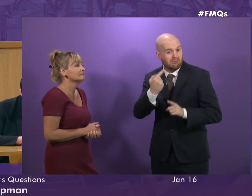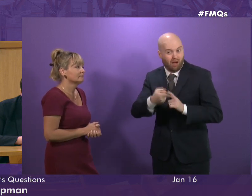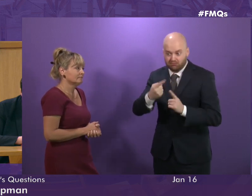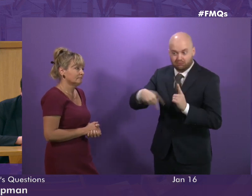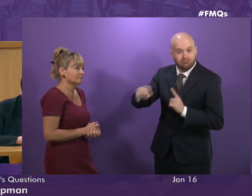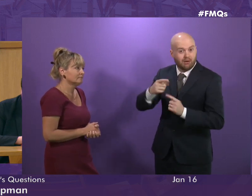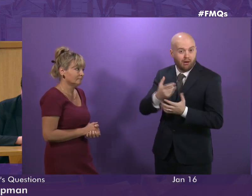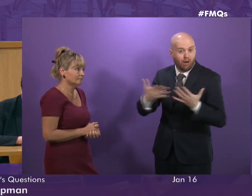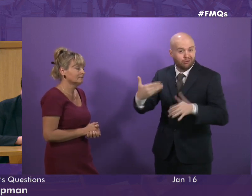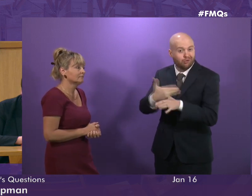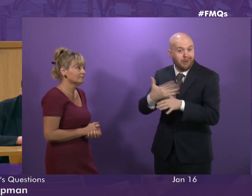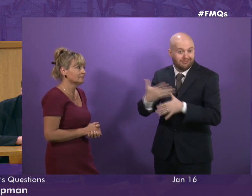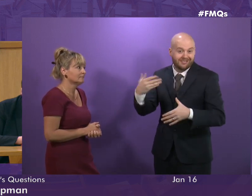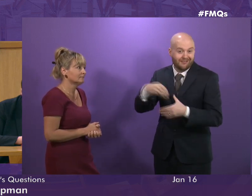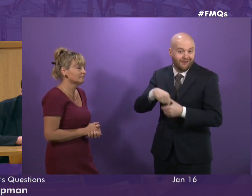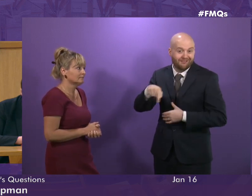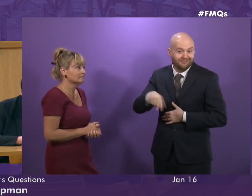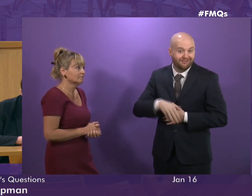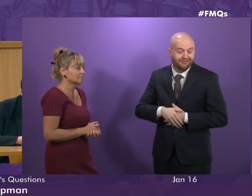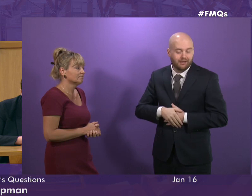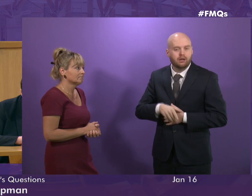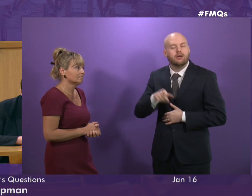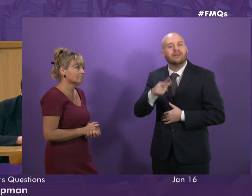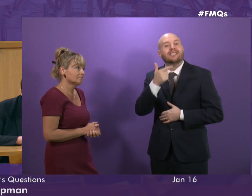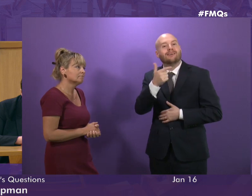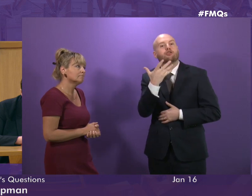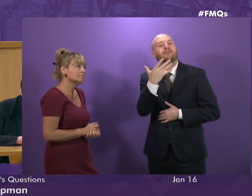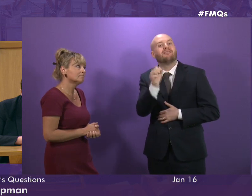I welcome the measures that the First Minister mentioned, such as the £750,000 grant to